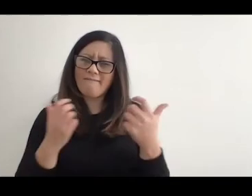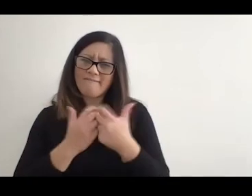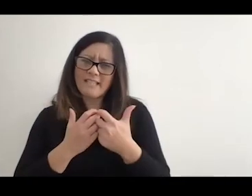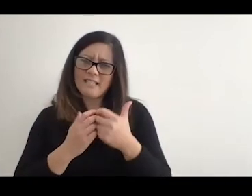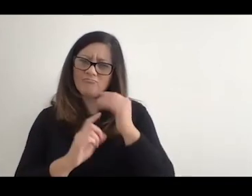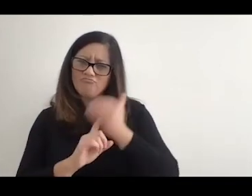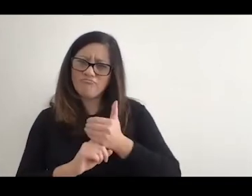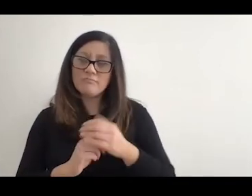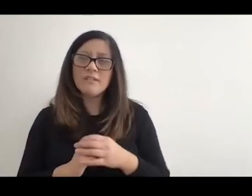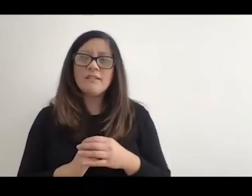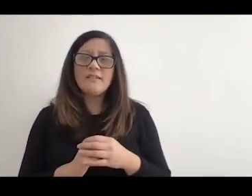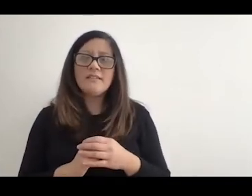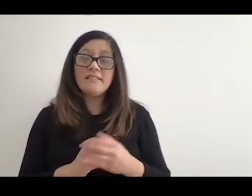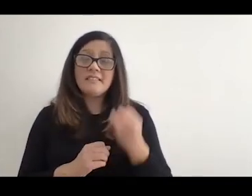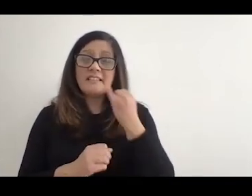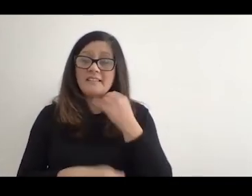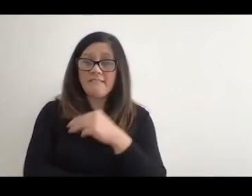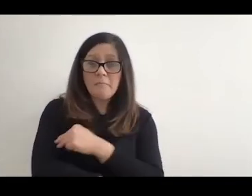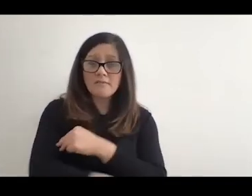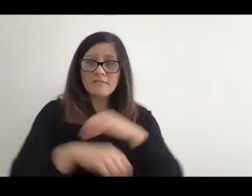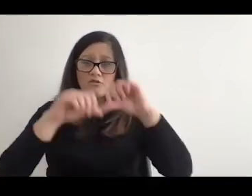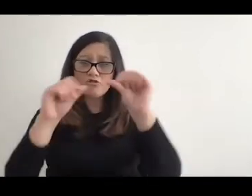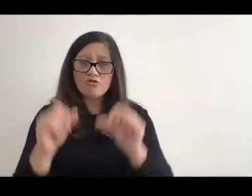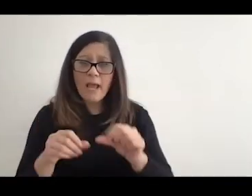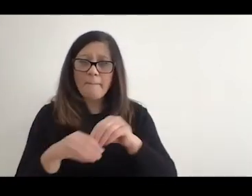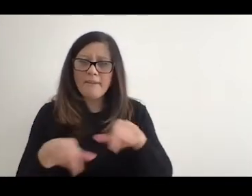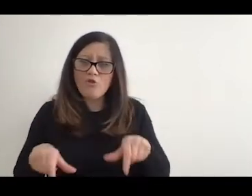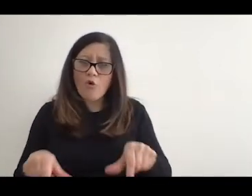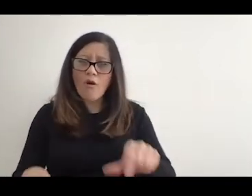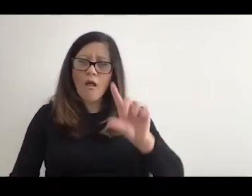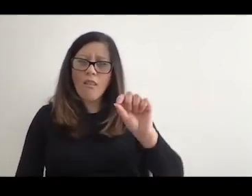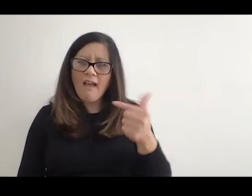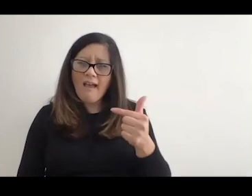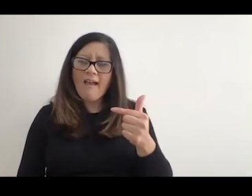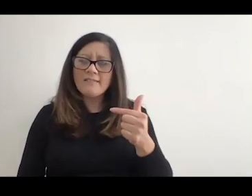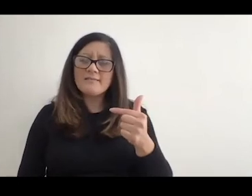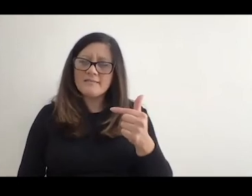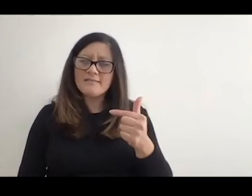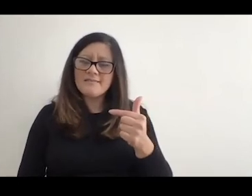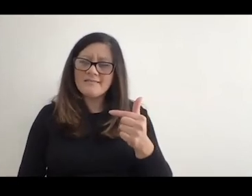If you lose the muscle shape in your thighs, it's going to impact how your